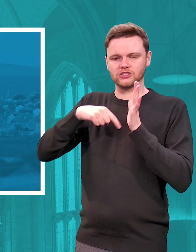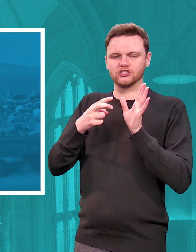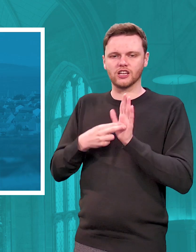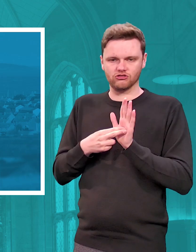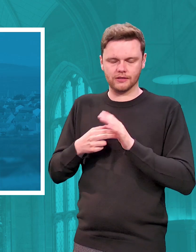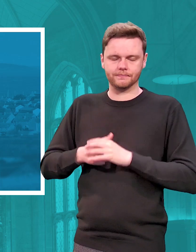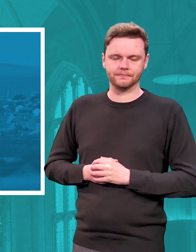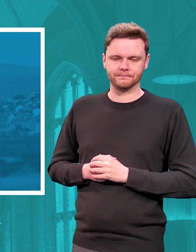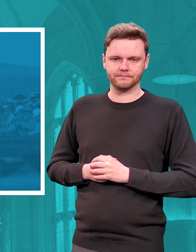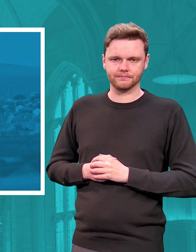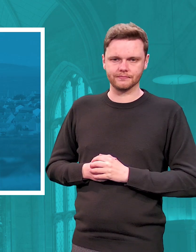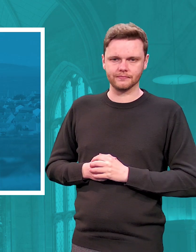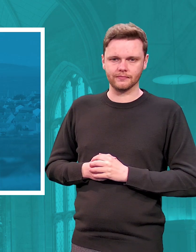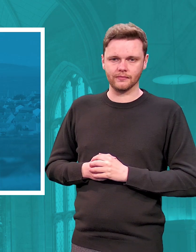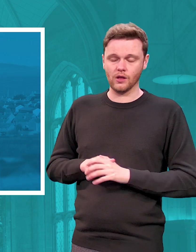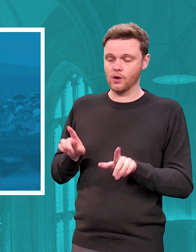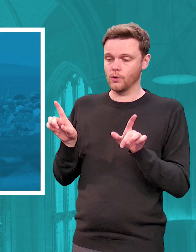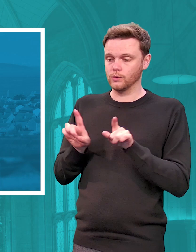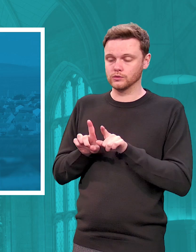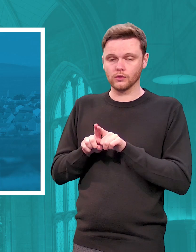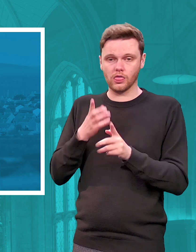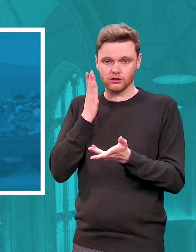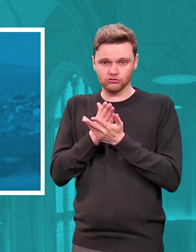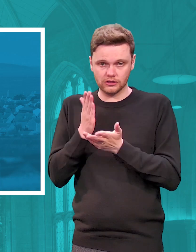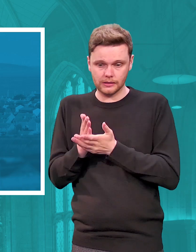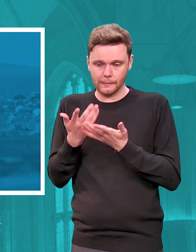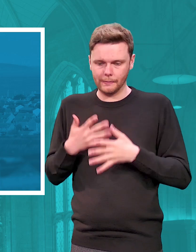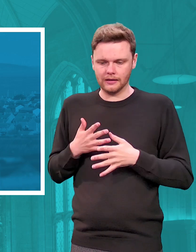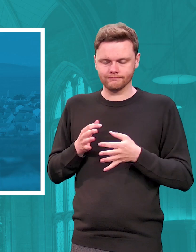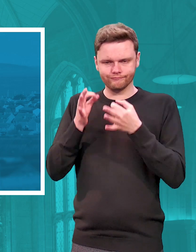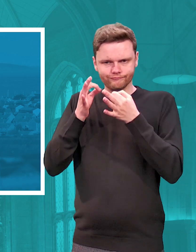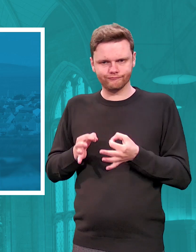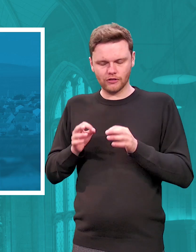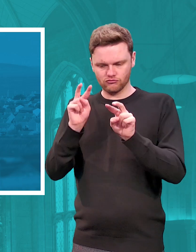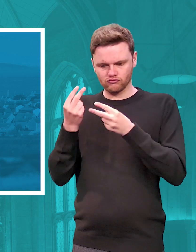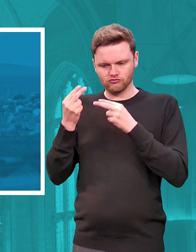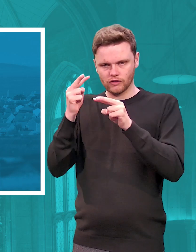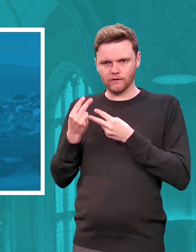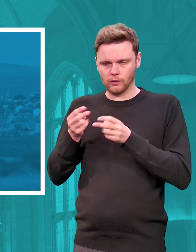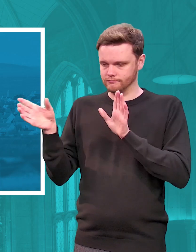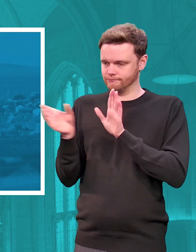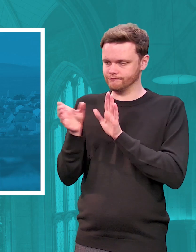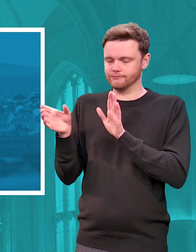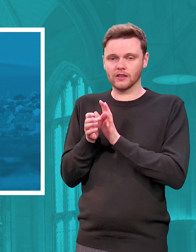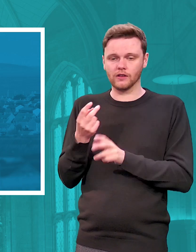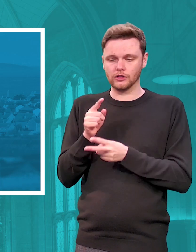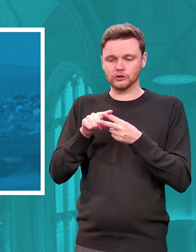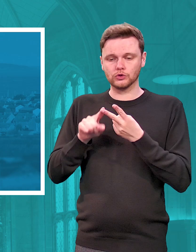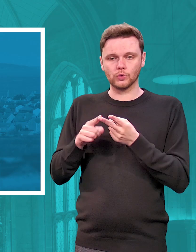Elsewhere, the Trustees have completed a formal review of their appointments of two scheme advisers,